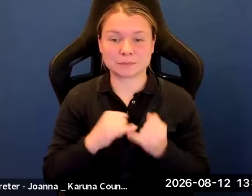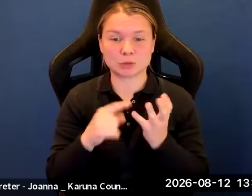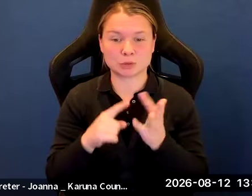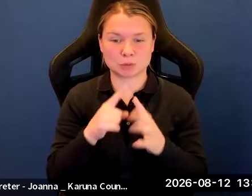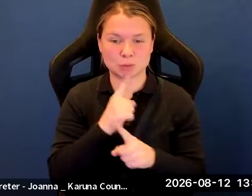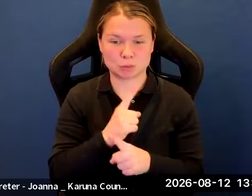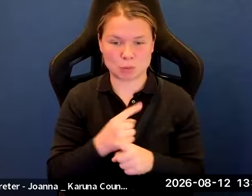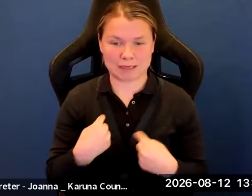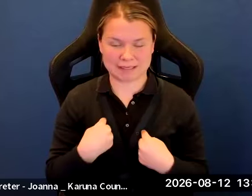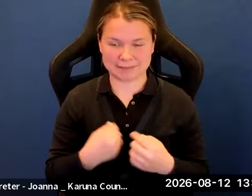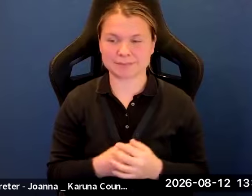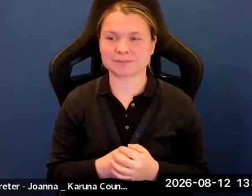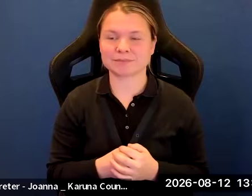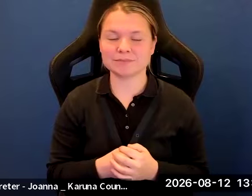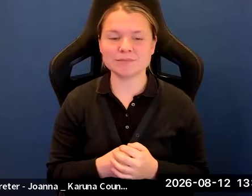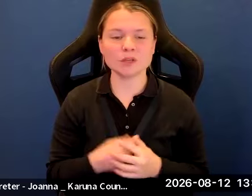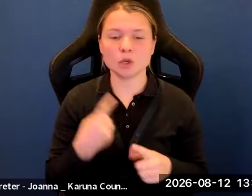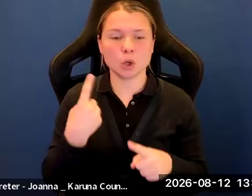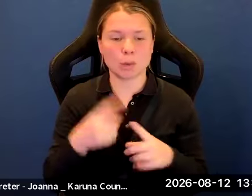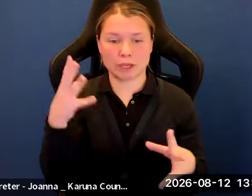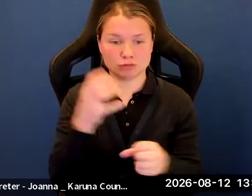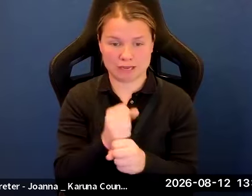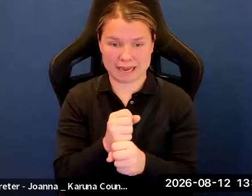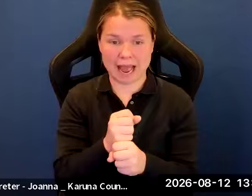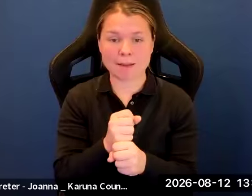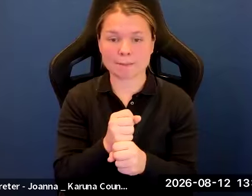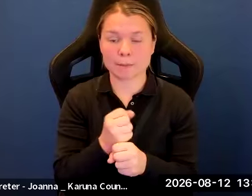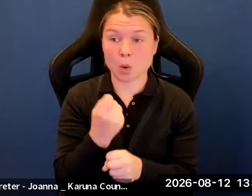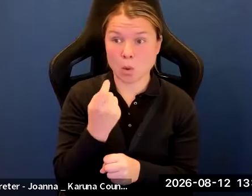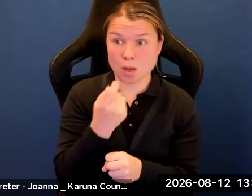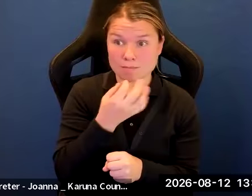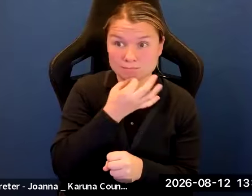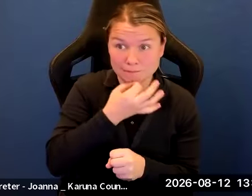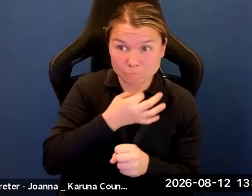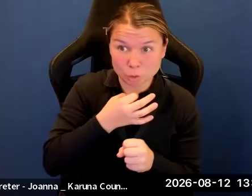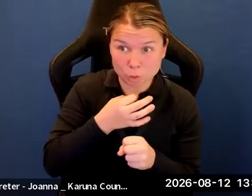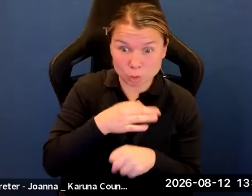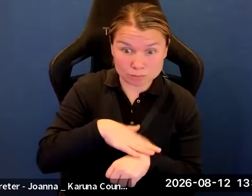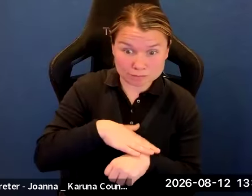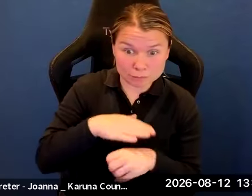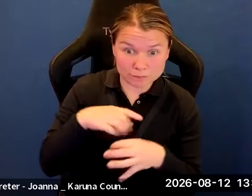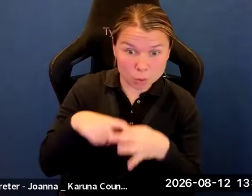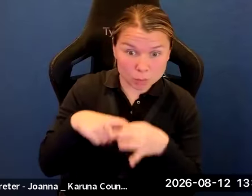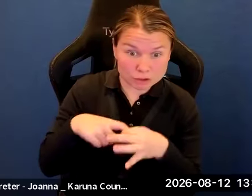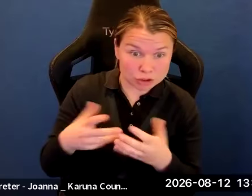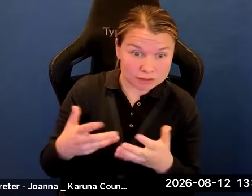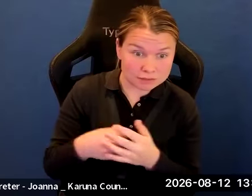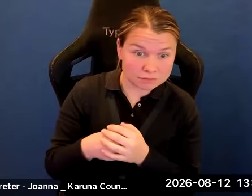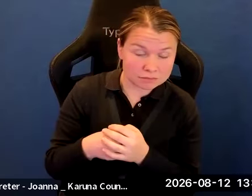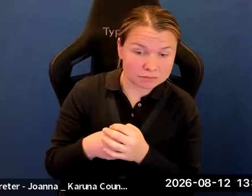. SUE: There's a lot of shaking of heads in people, I can see. Sue speaking. So because we just want to recap,